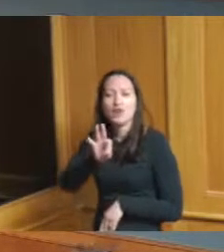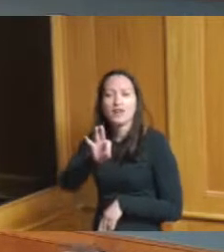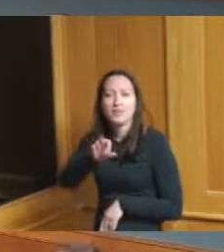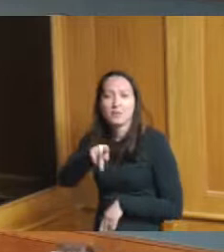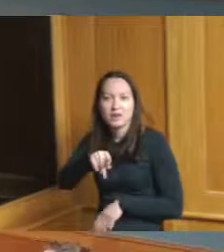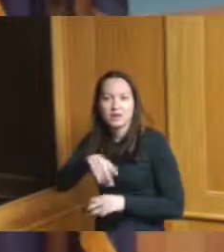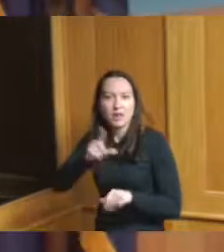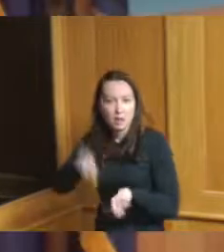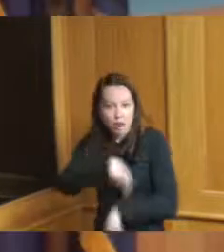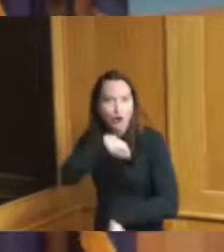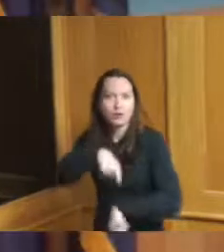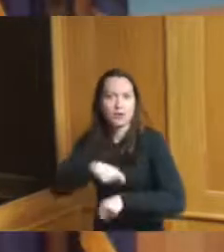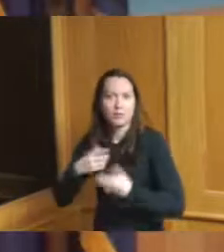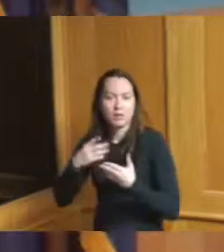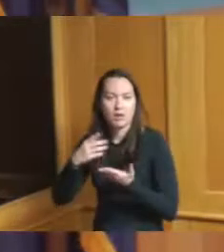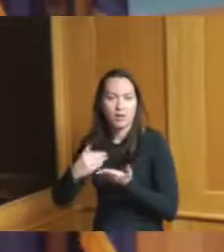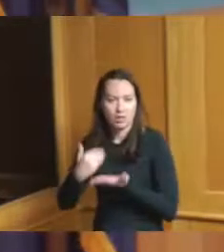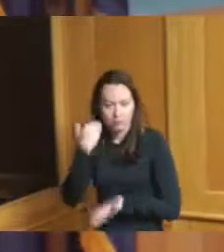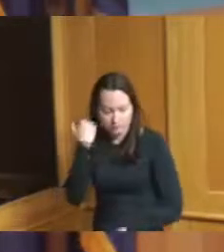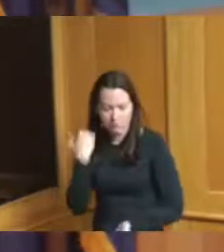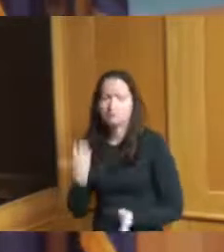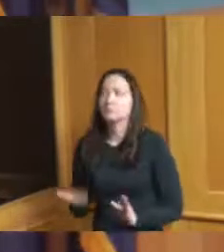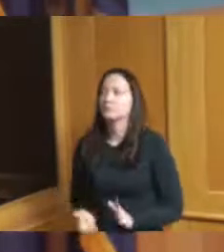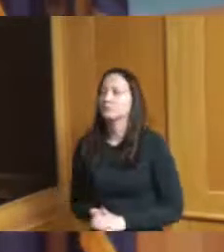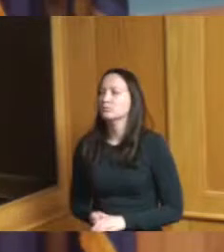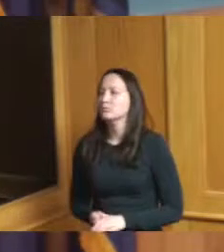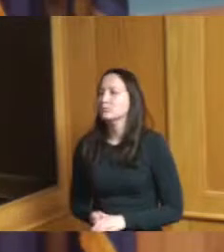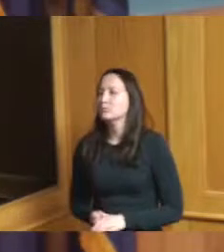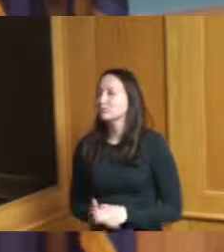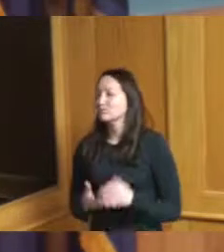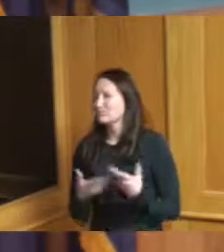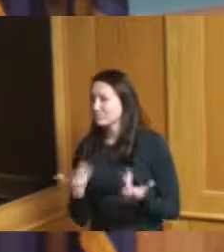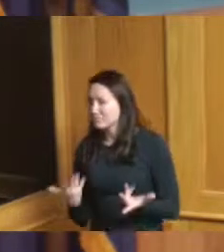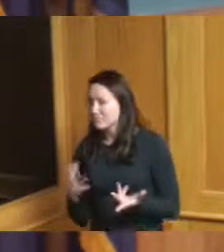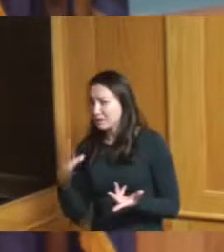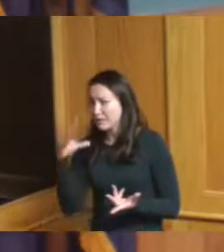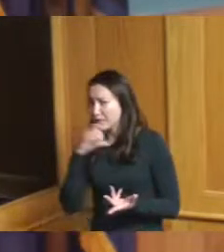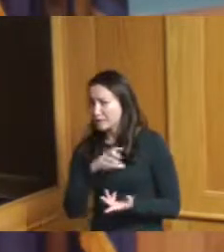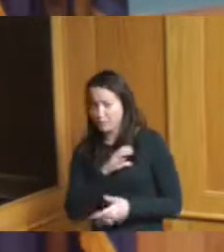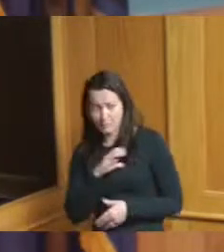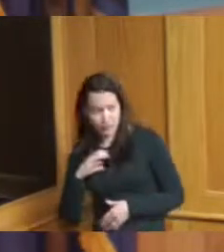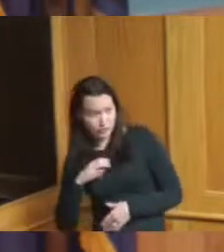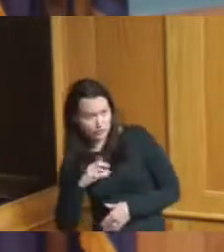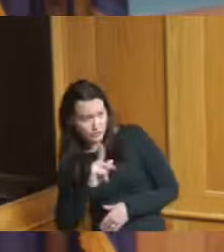time sometimes around here is there I guess I mean Commissioner customers here and I know